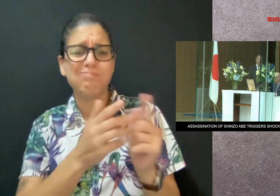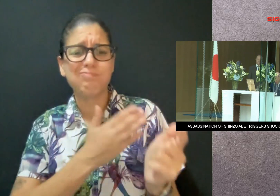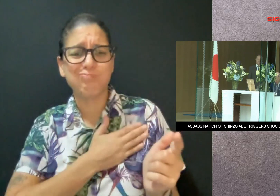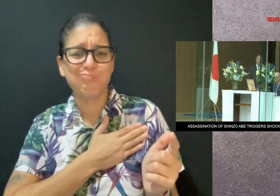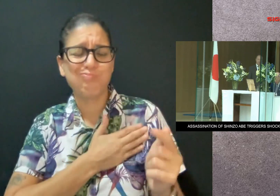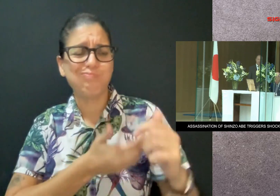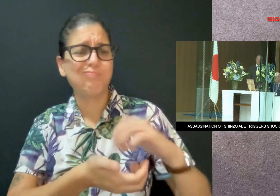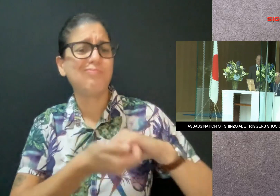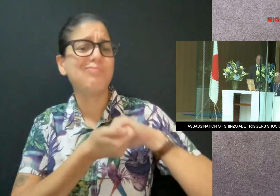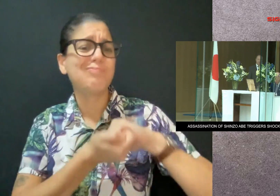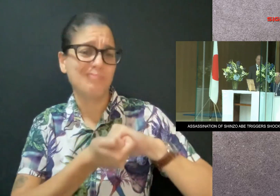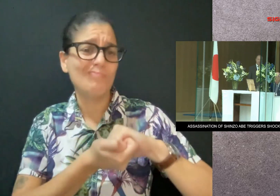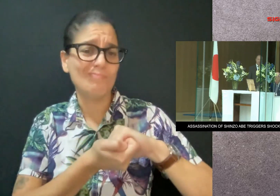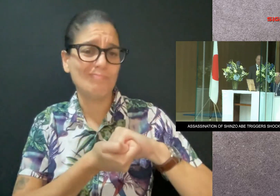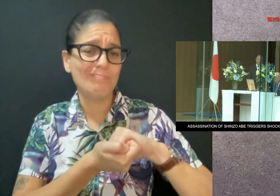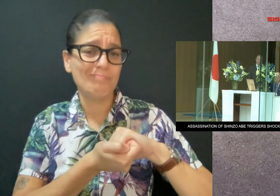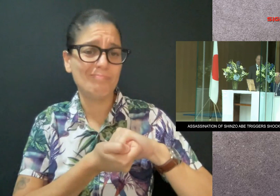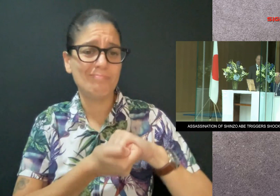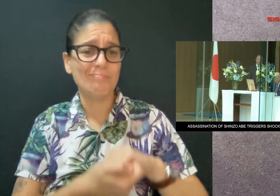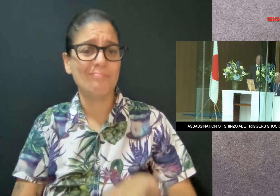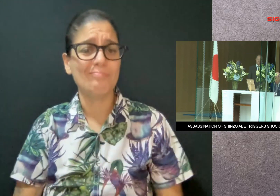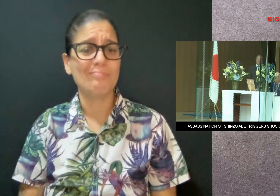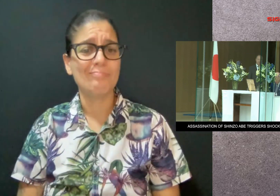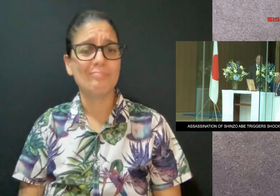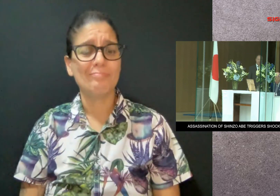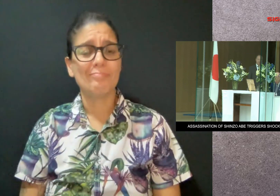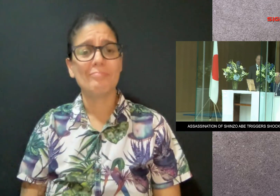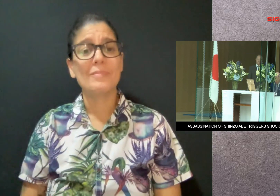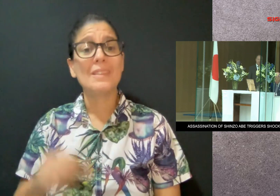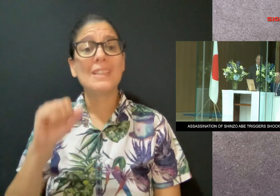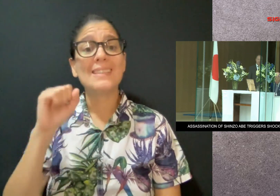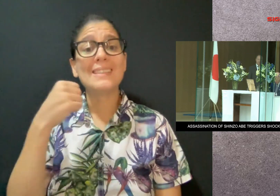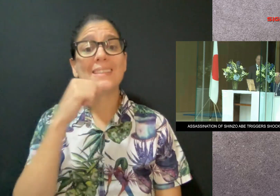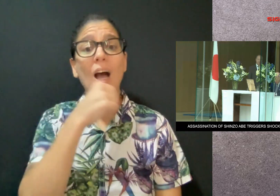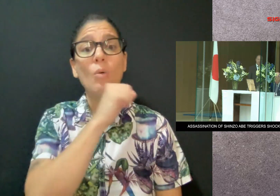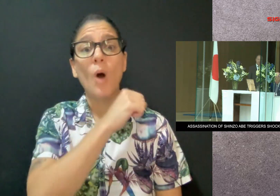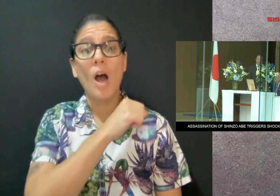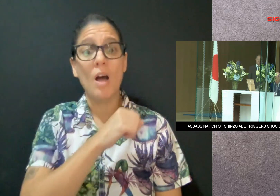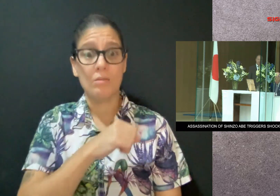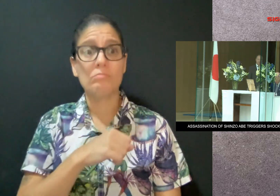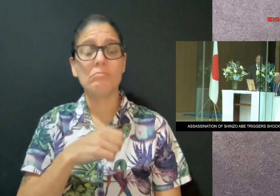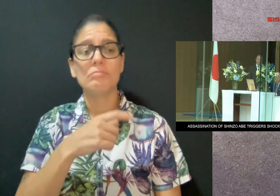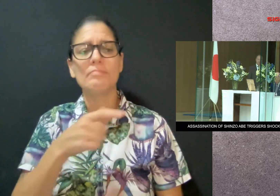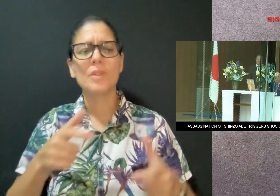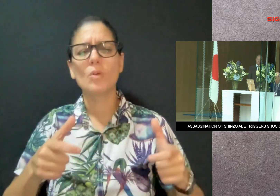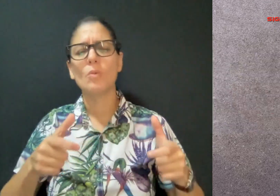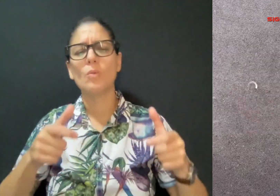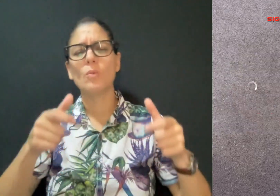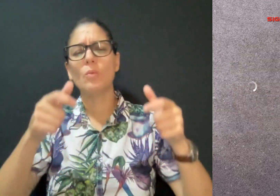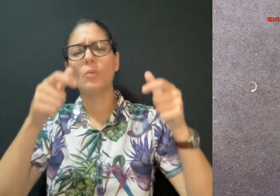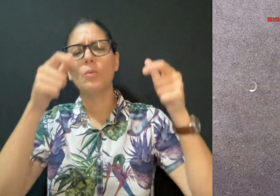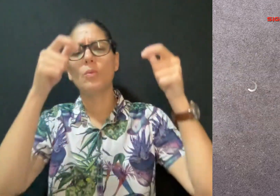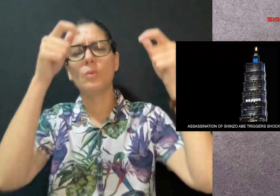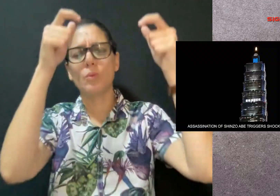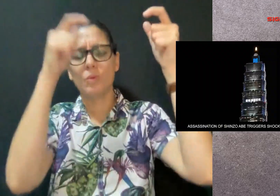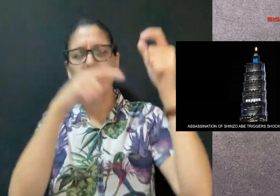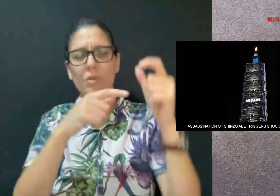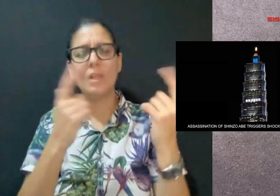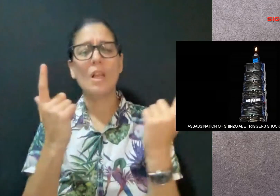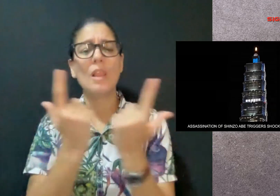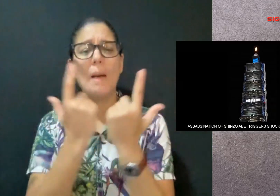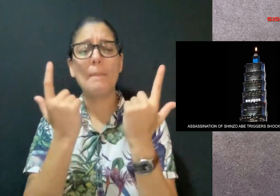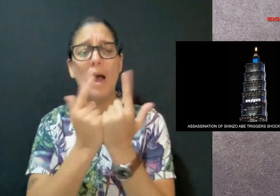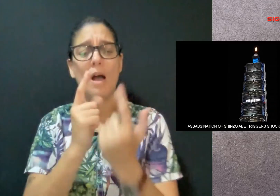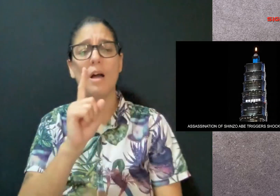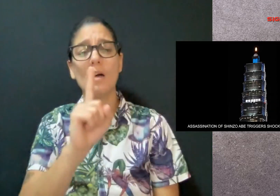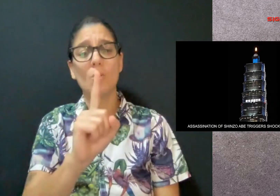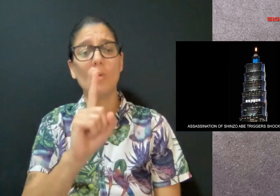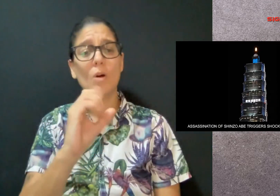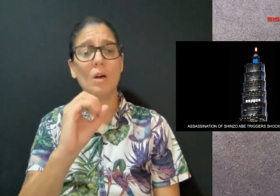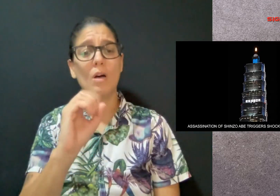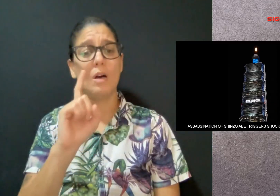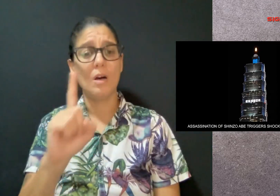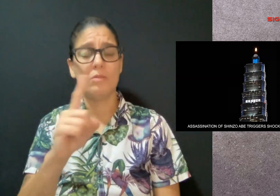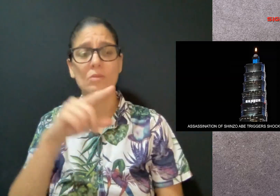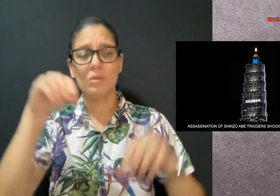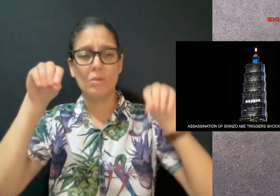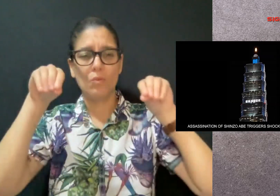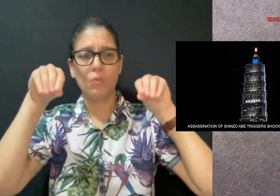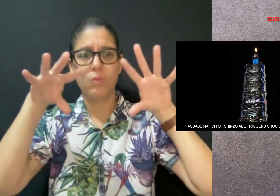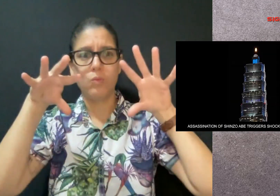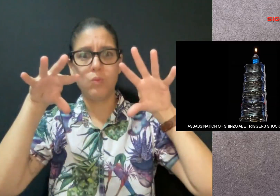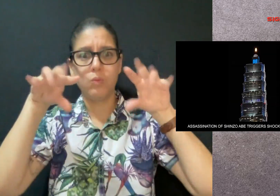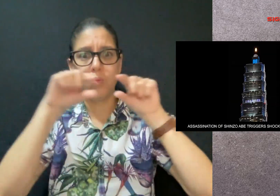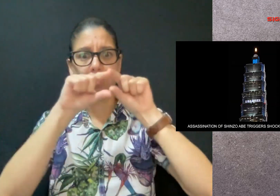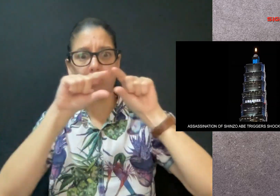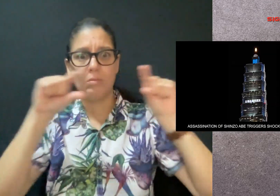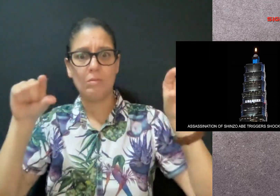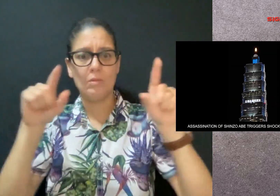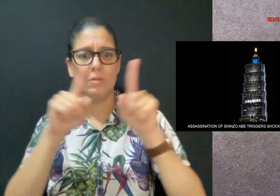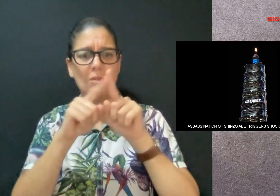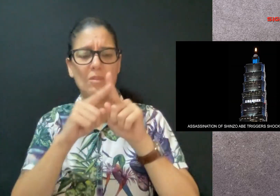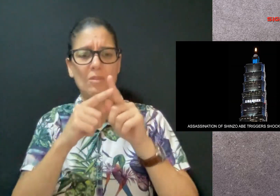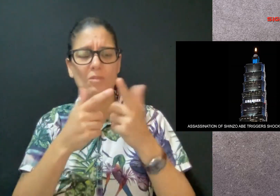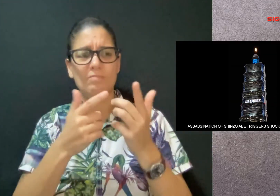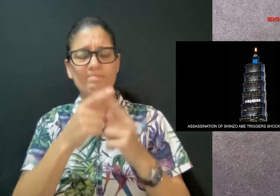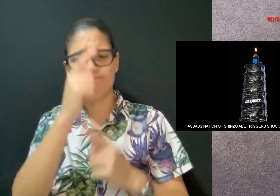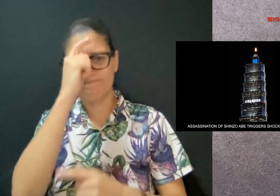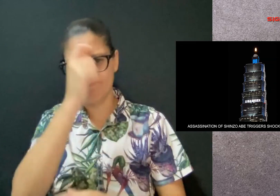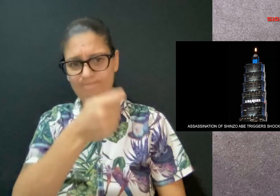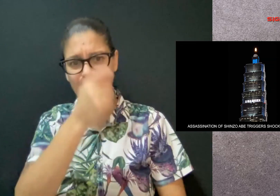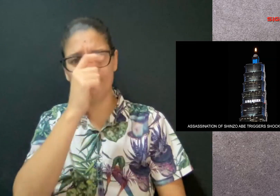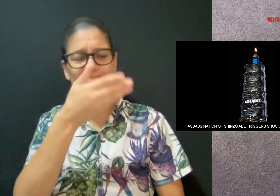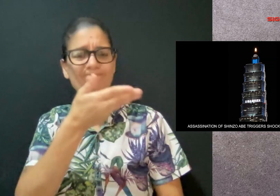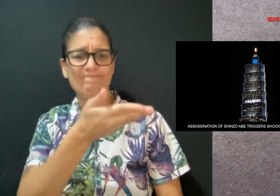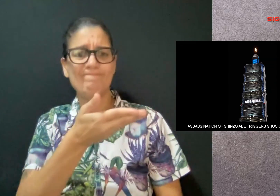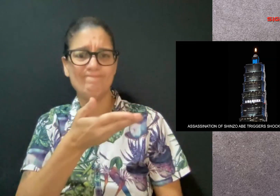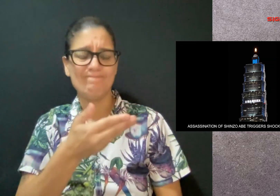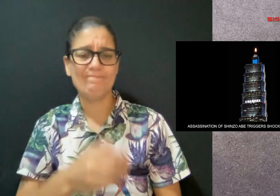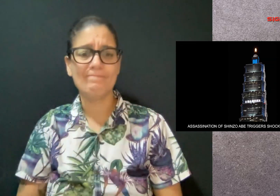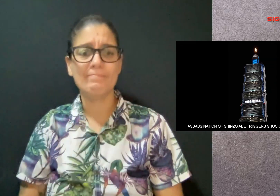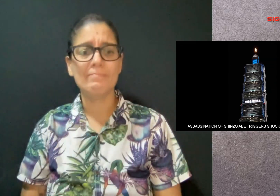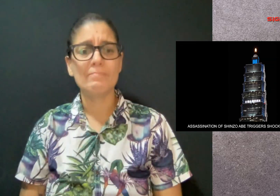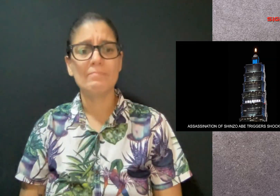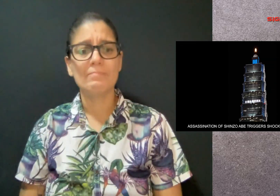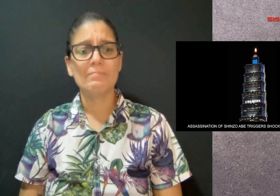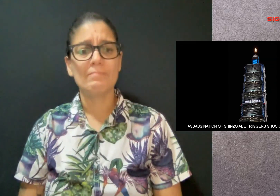he called his friend in Taiwan the Taipei 101 skyscraper was lit up to mourn Abe's death